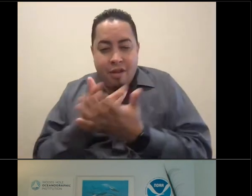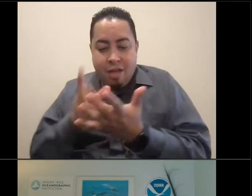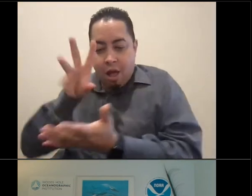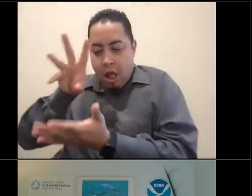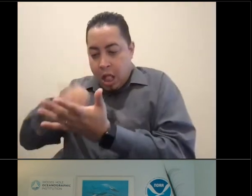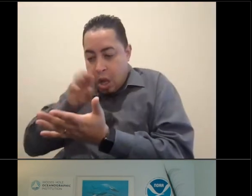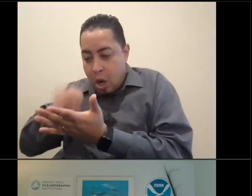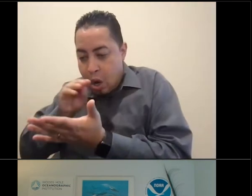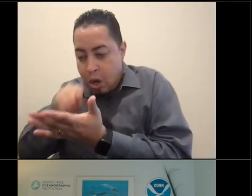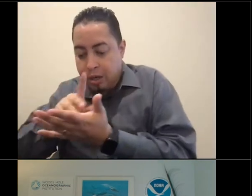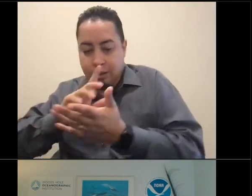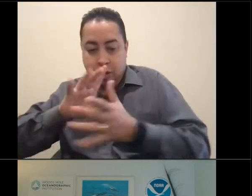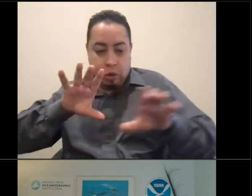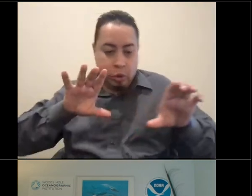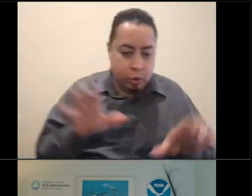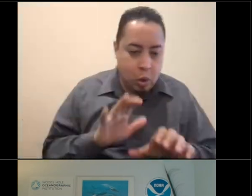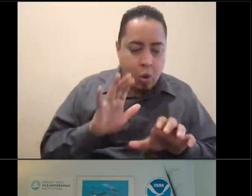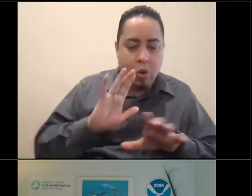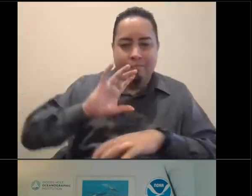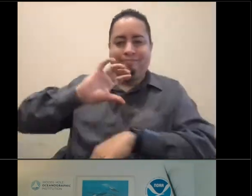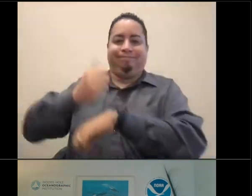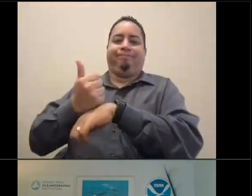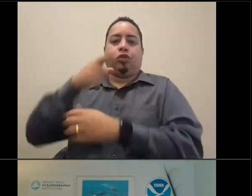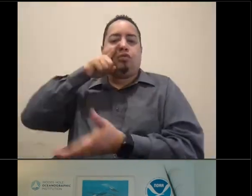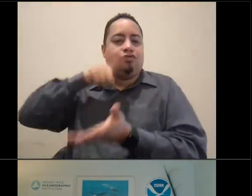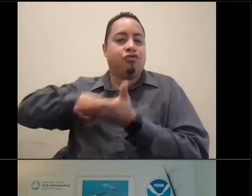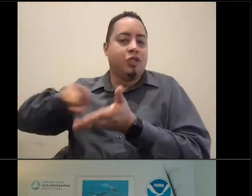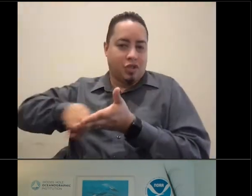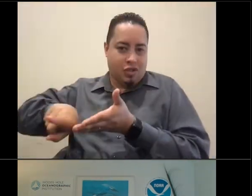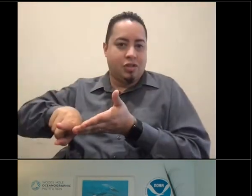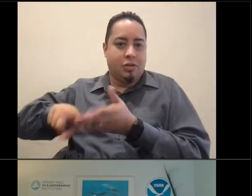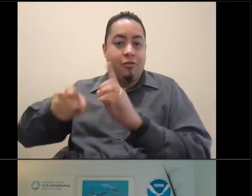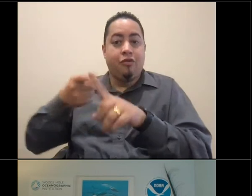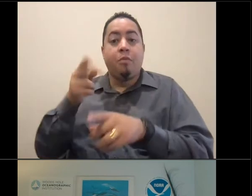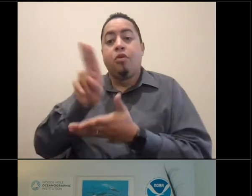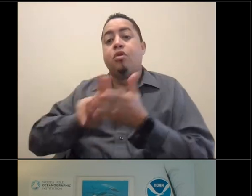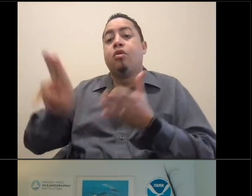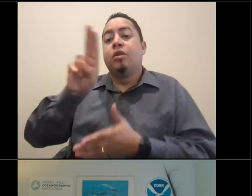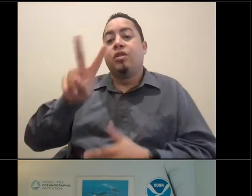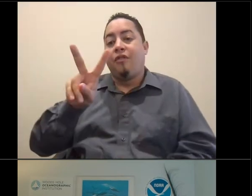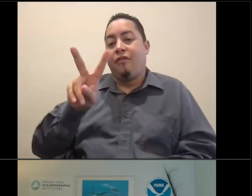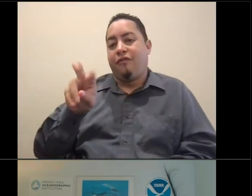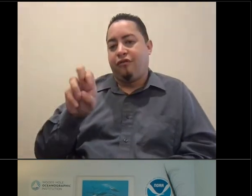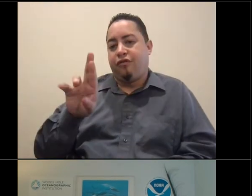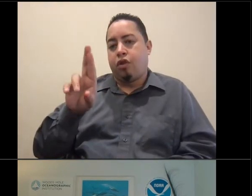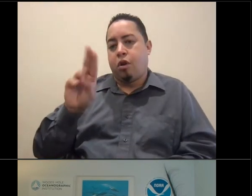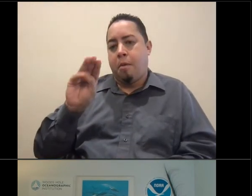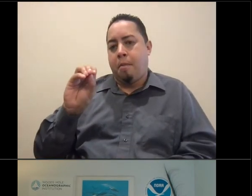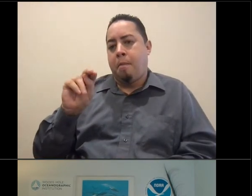and the information that's coming out of the University of Vermont where we work. And I think to me, that's my favorite,